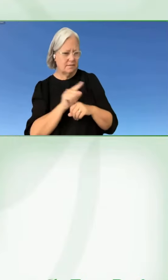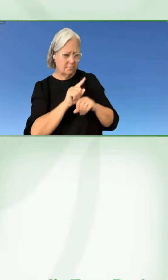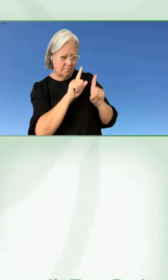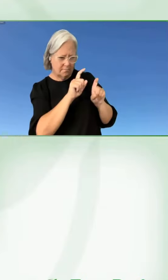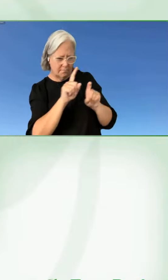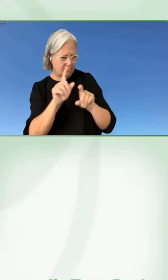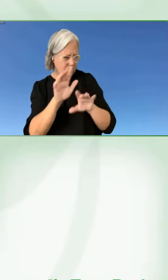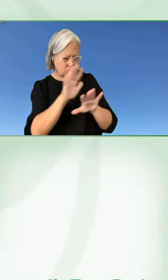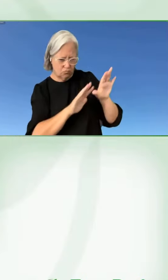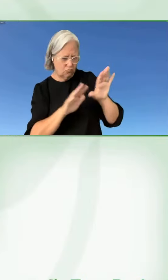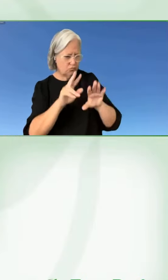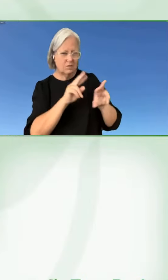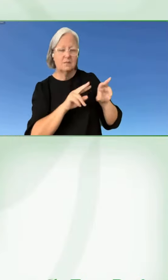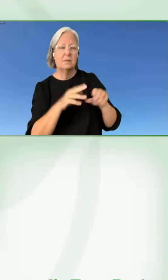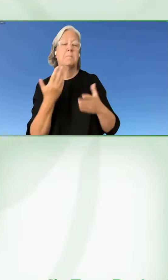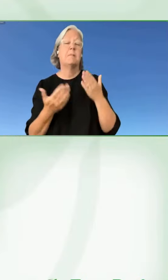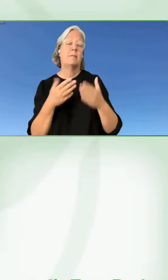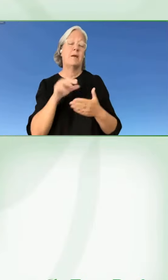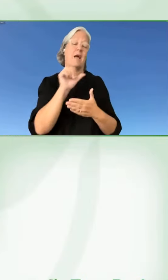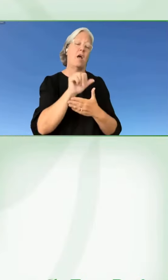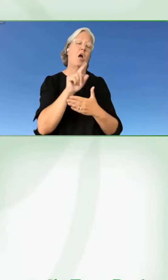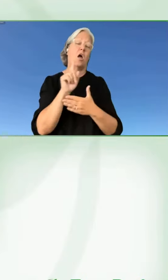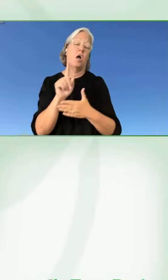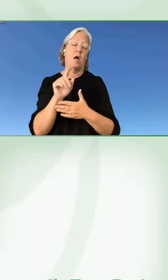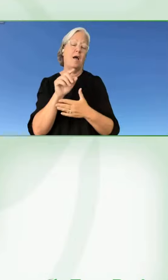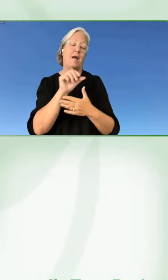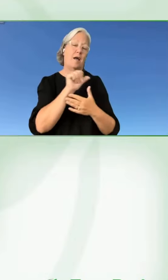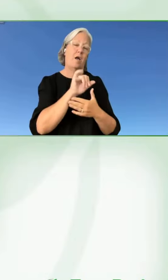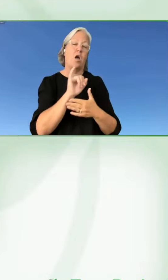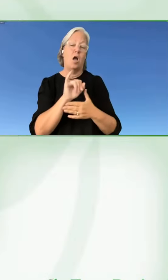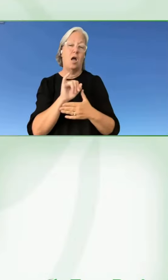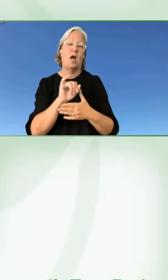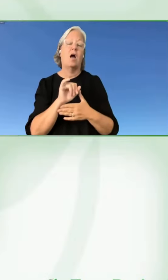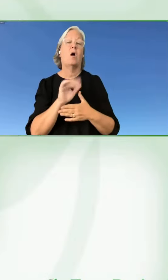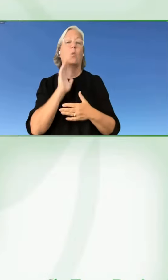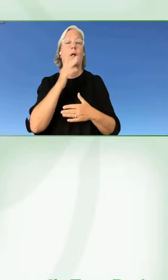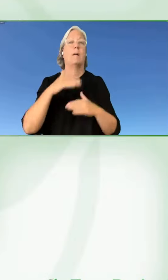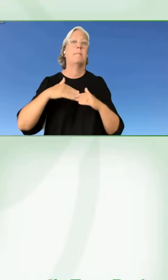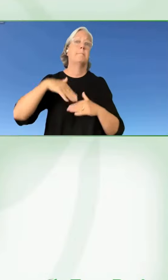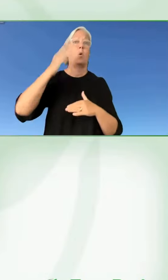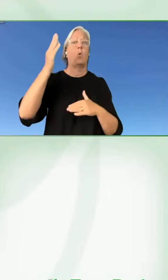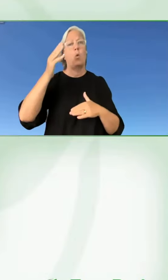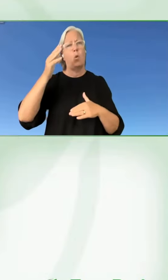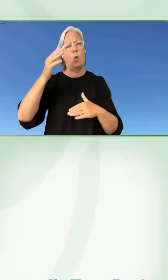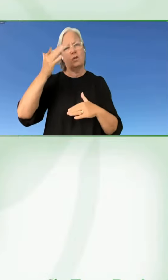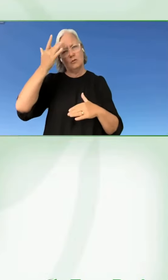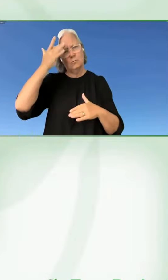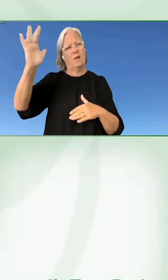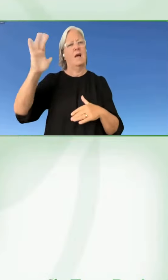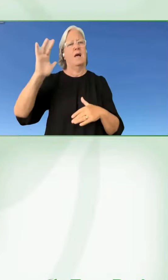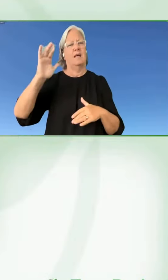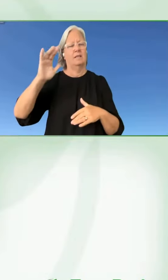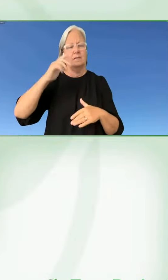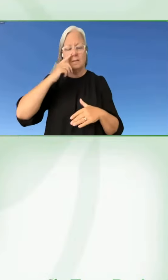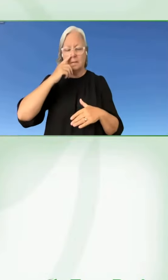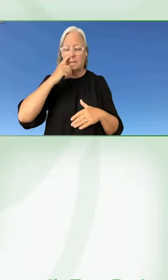understands the context around the image and modifies them accordingly.